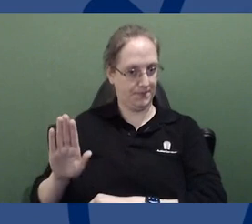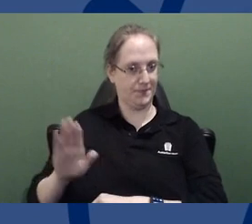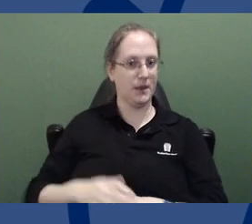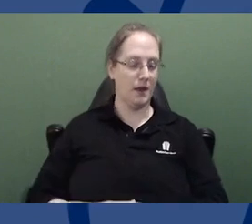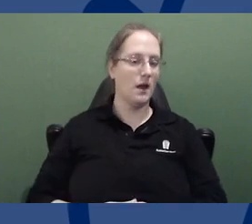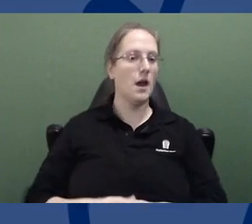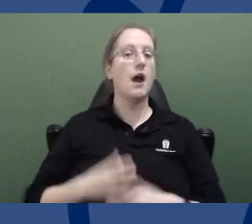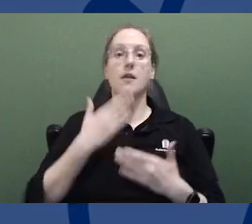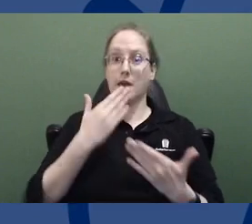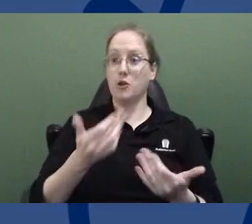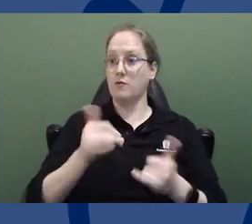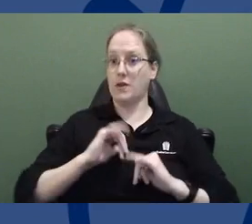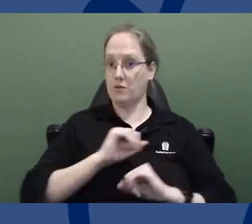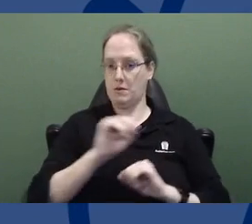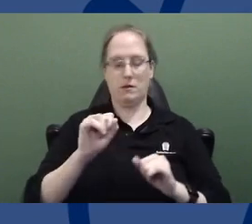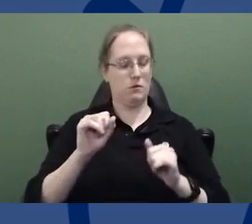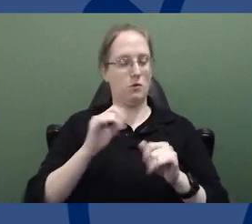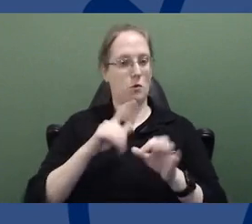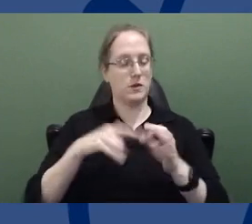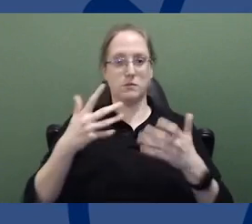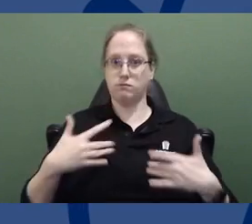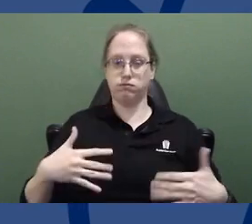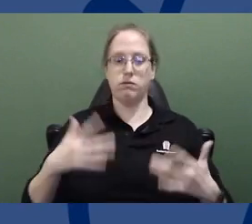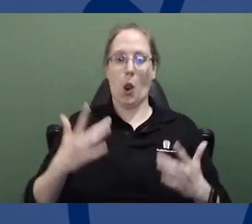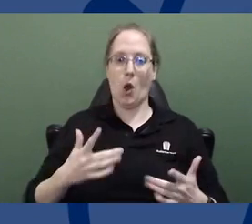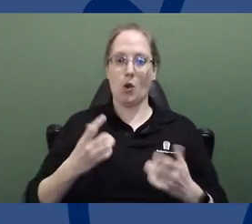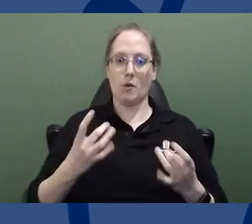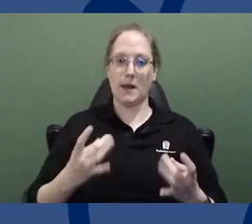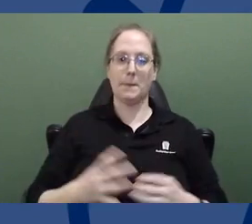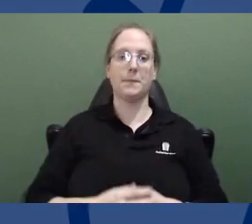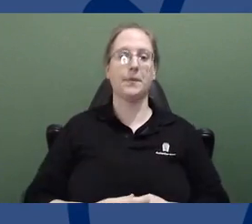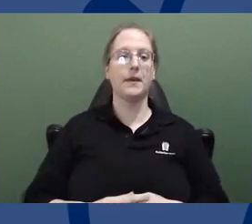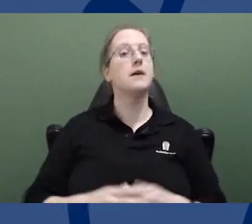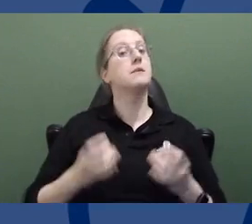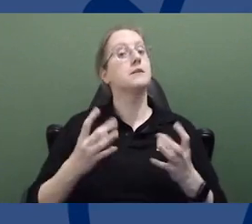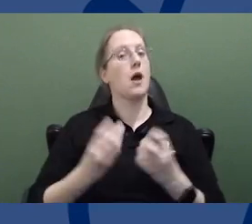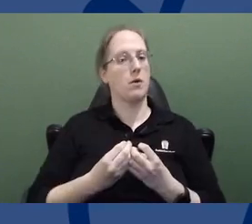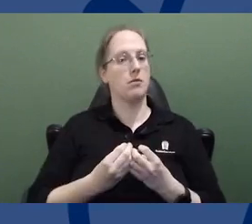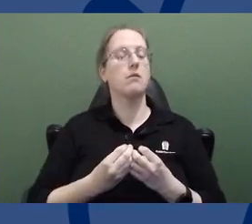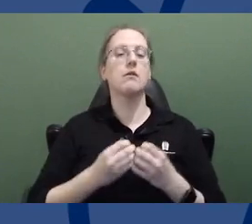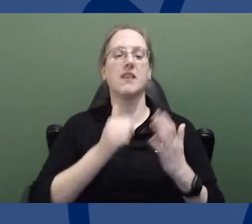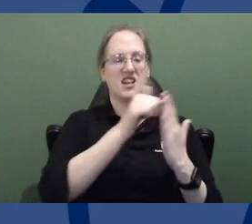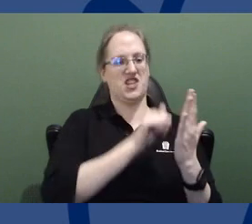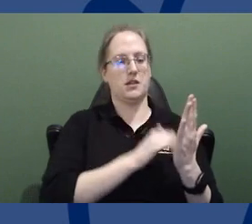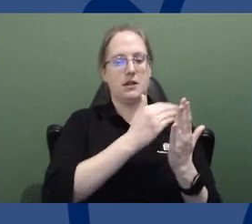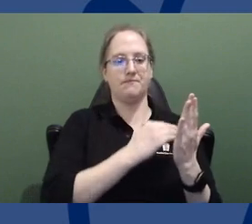But to start off, in terms of the agenda, we will run through some of the key items